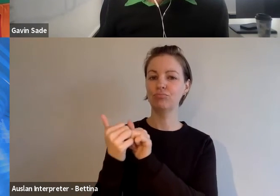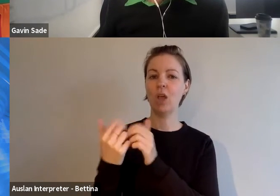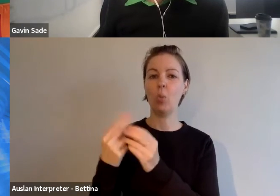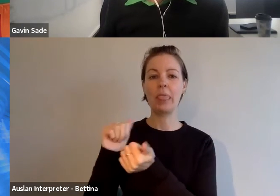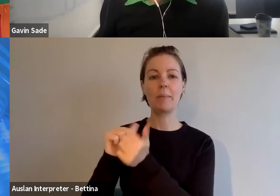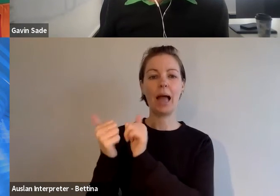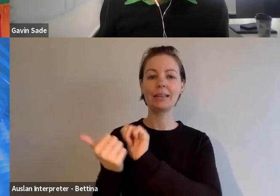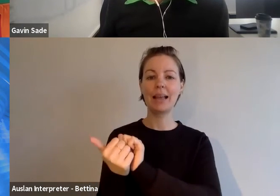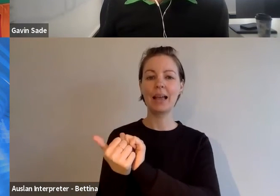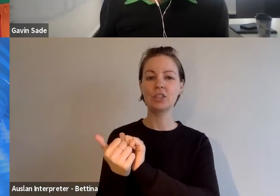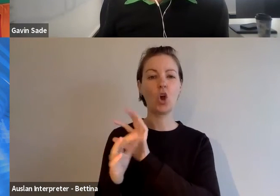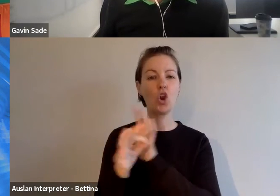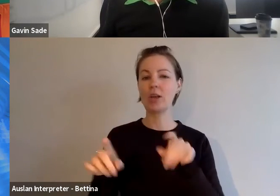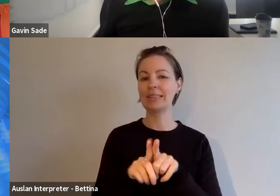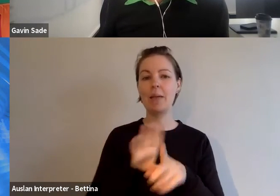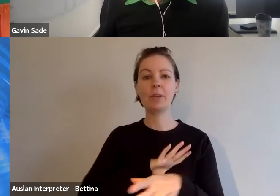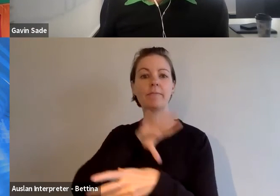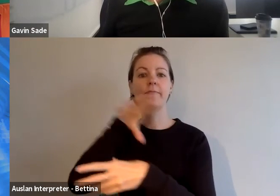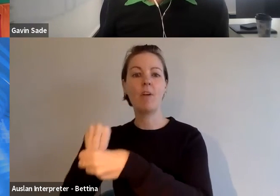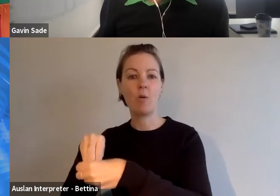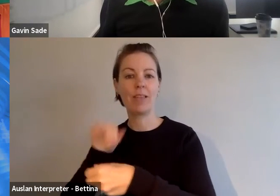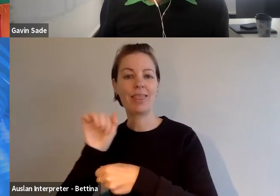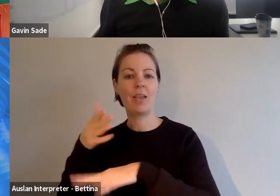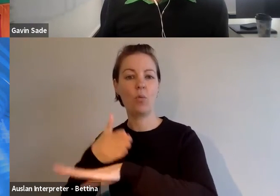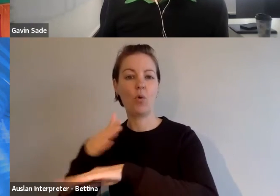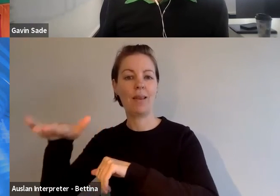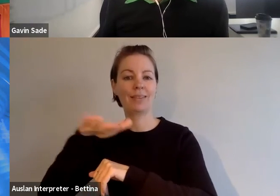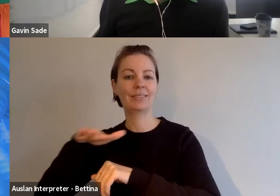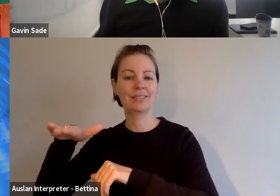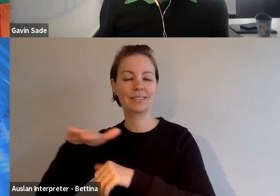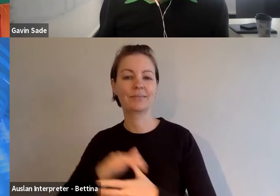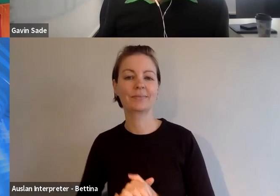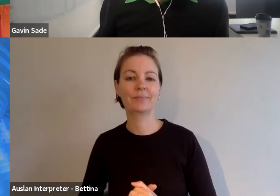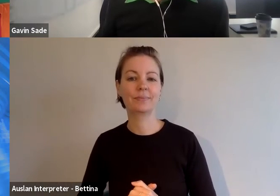So that is a little different in the situation.